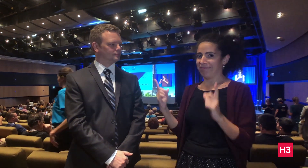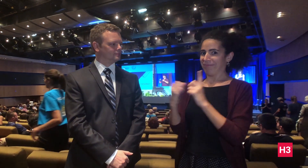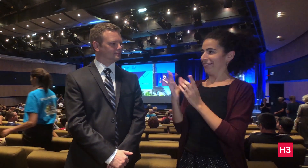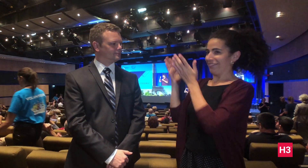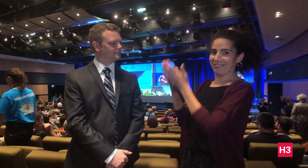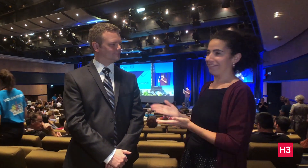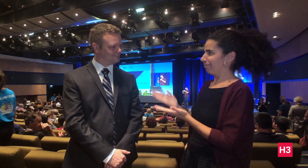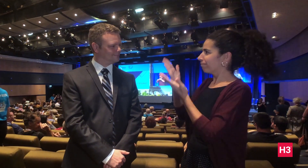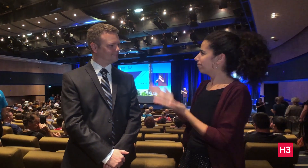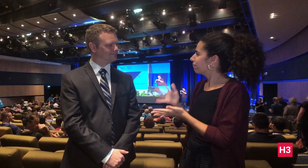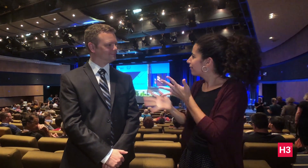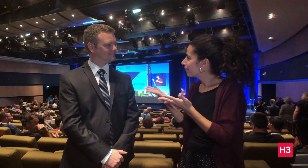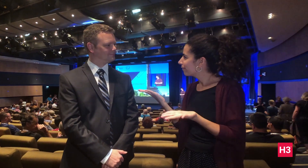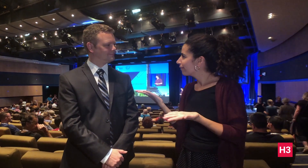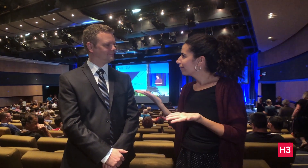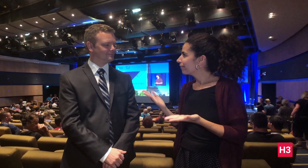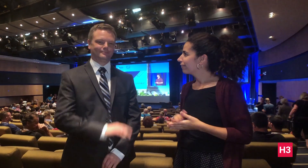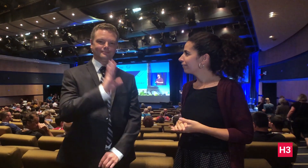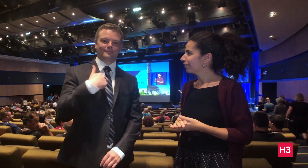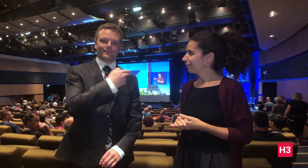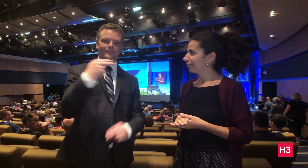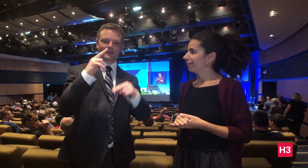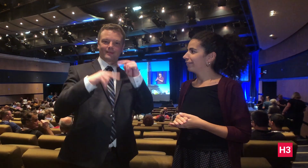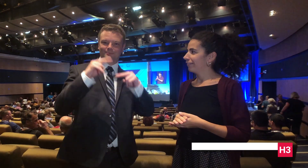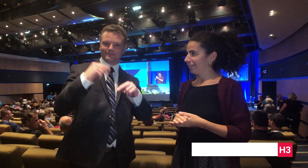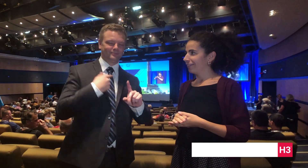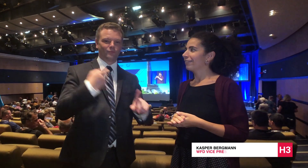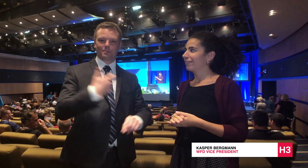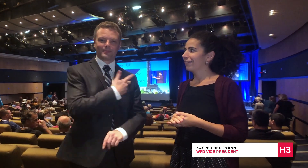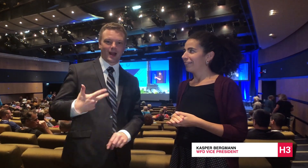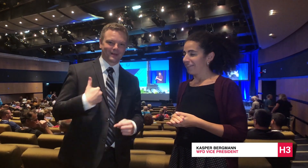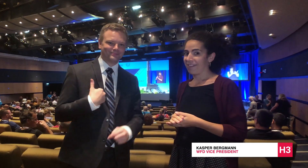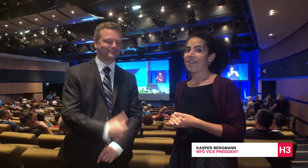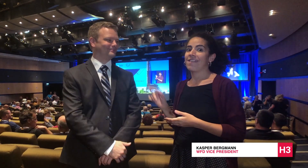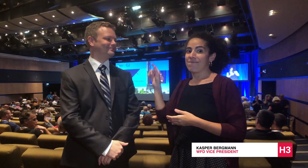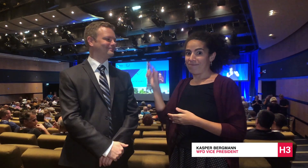I’m thrilled to meet this person. What is your sign name? Hello, my name is Kapser [name sign] and I’m from Denmark.